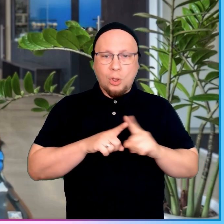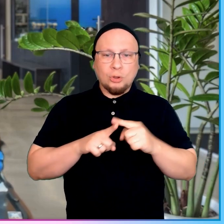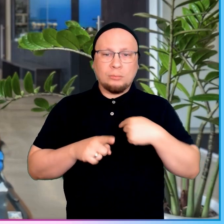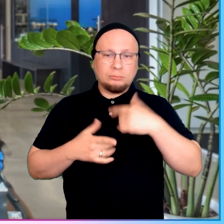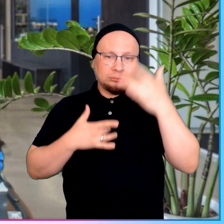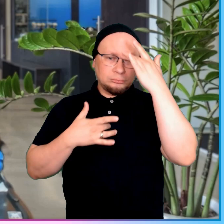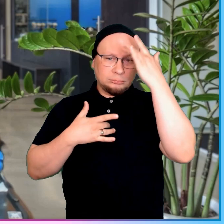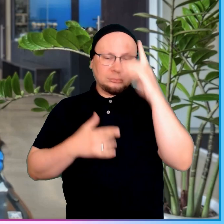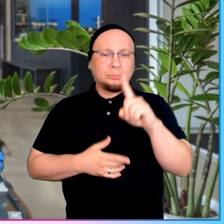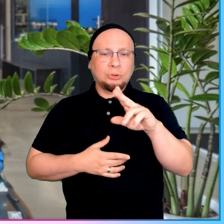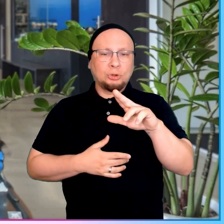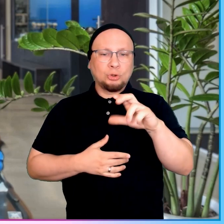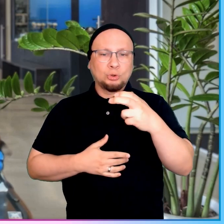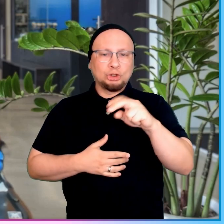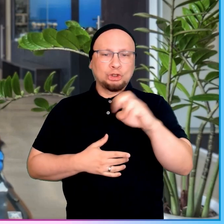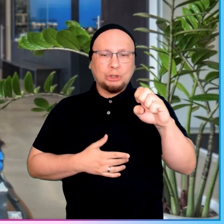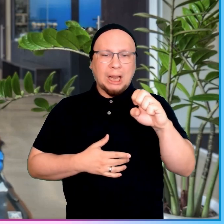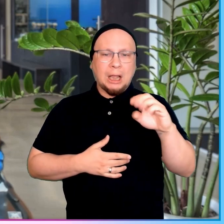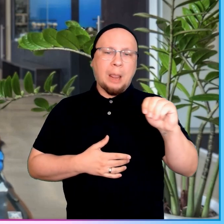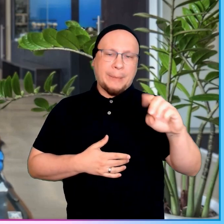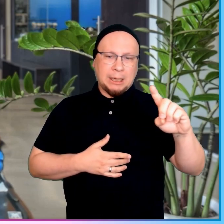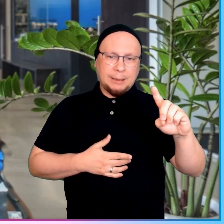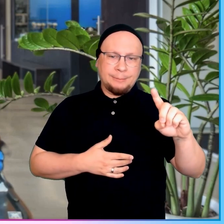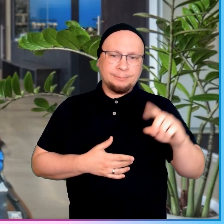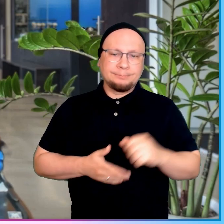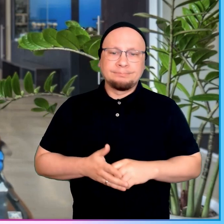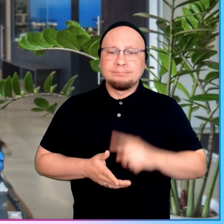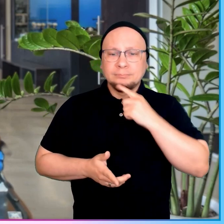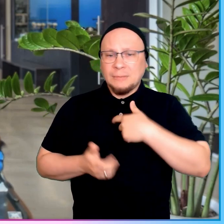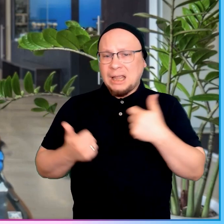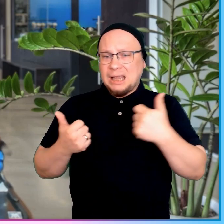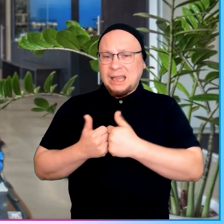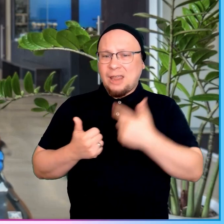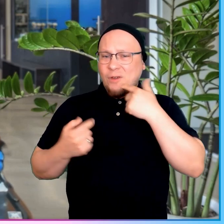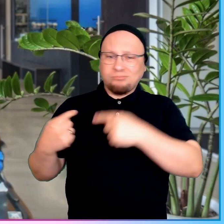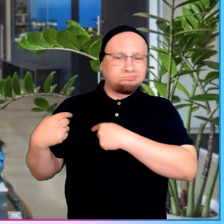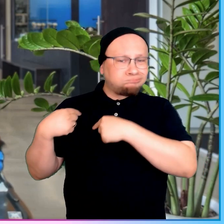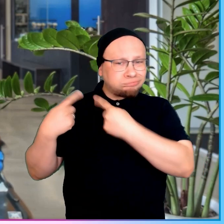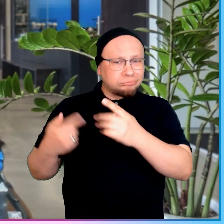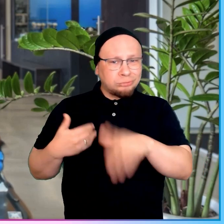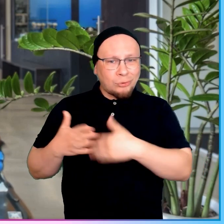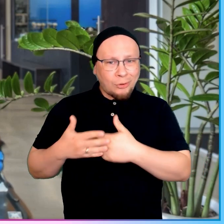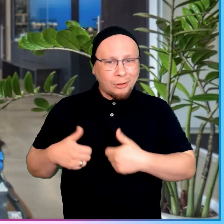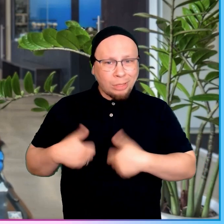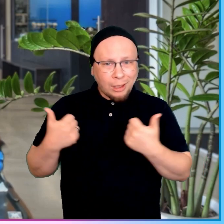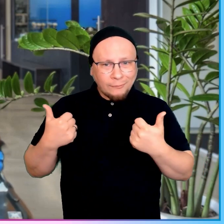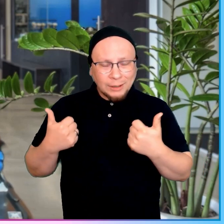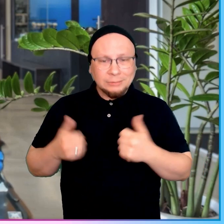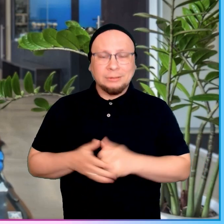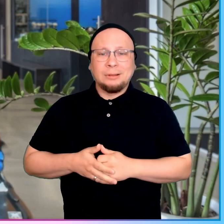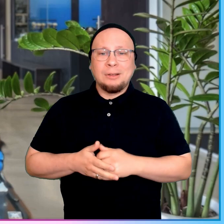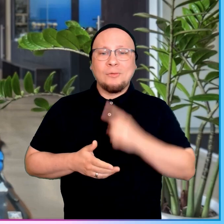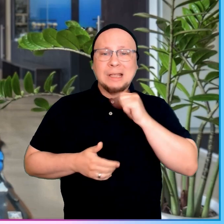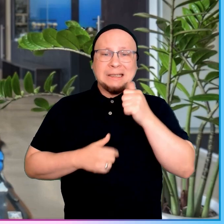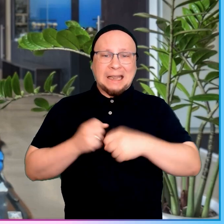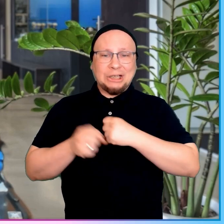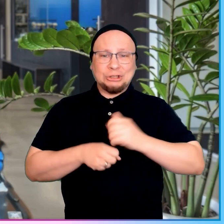Duchenne Muscular Dystrophy, and I have been gaming pretty much my whole life, and that started getting difficult about ten years ago, and this was